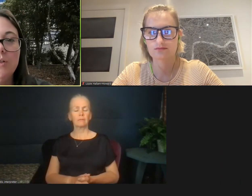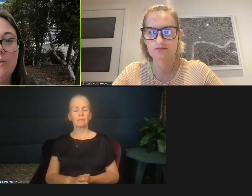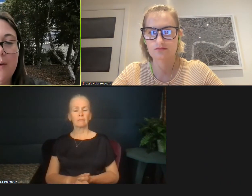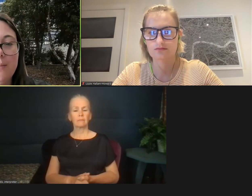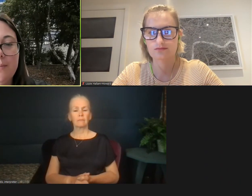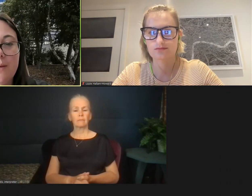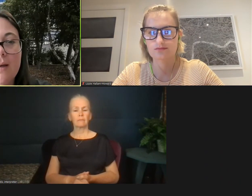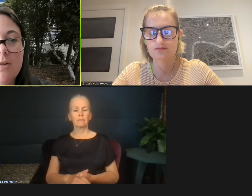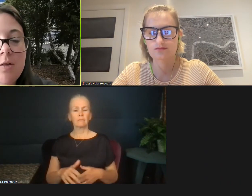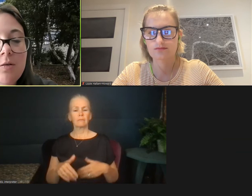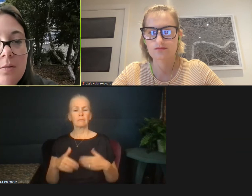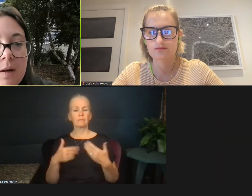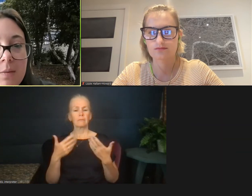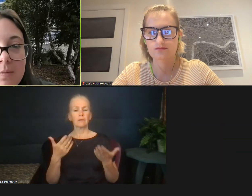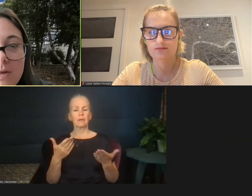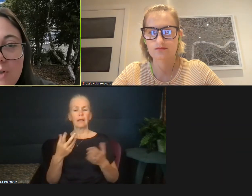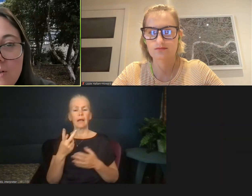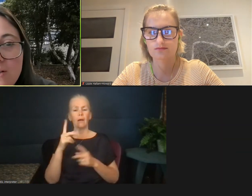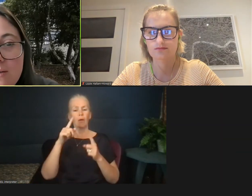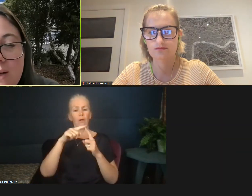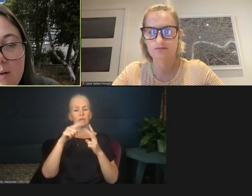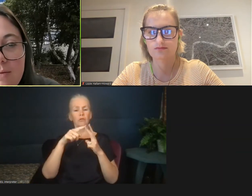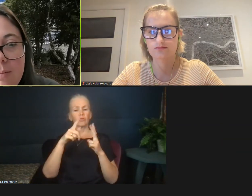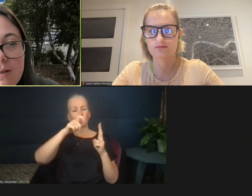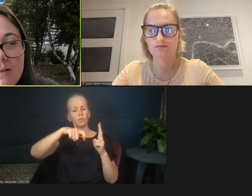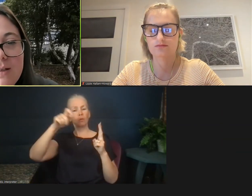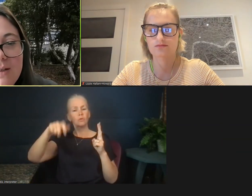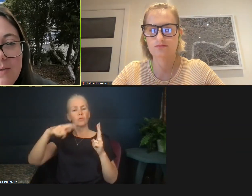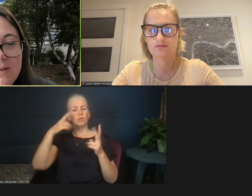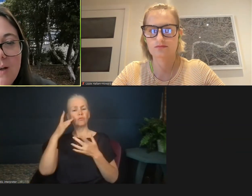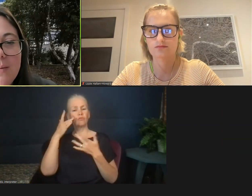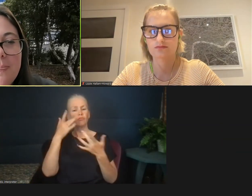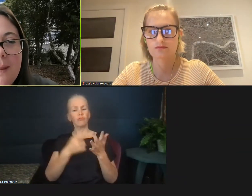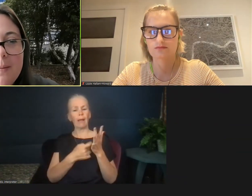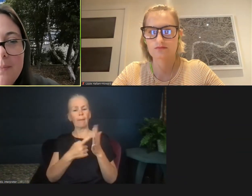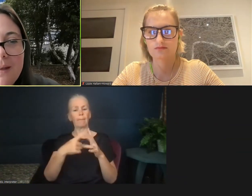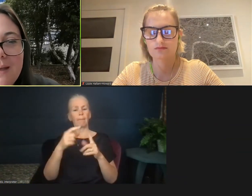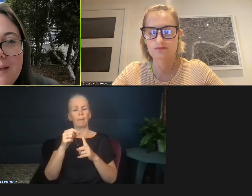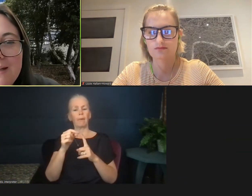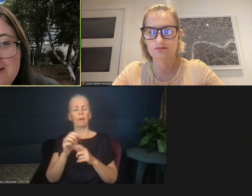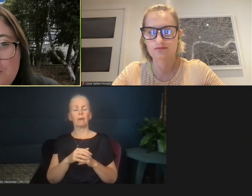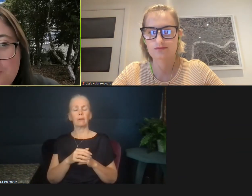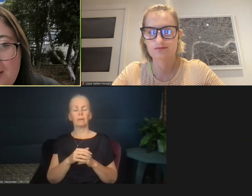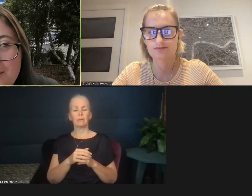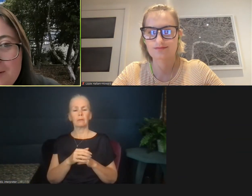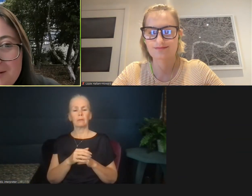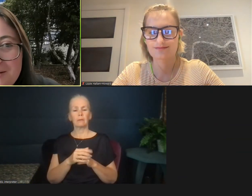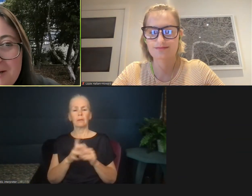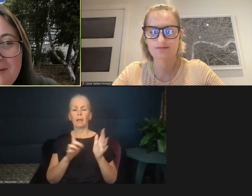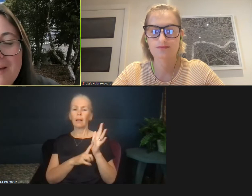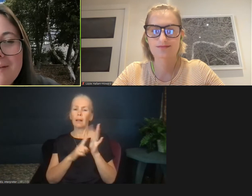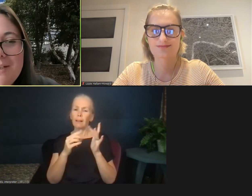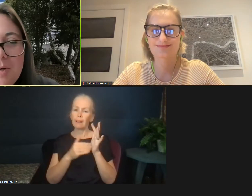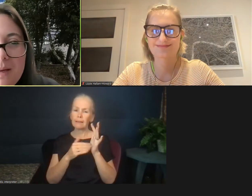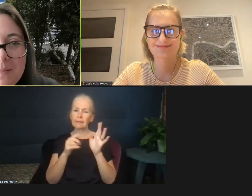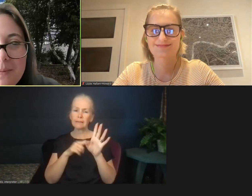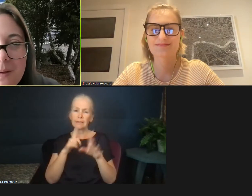to our two student representatives. Lizzie, your camera's on so I'm assuming